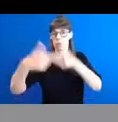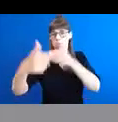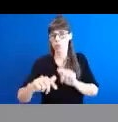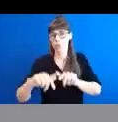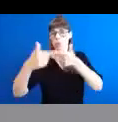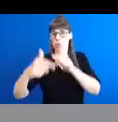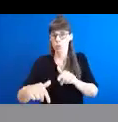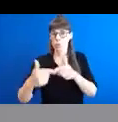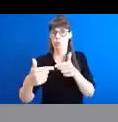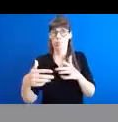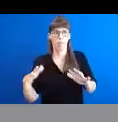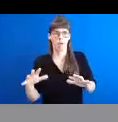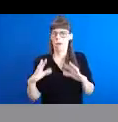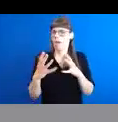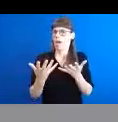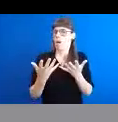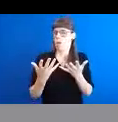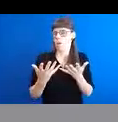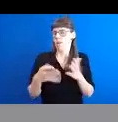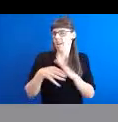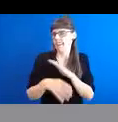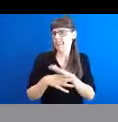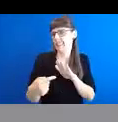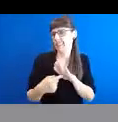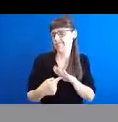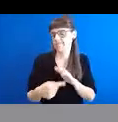. Especially when the late are